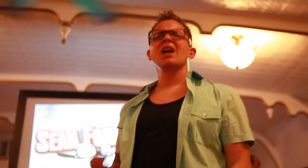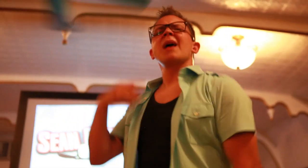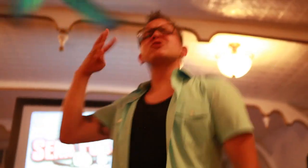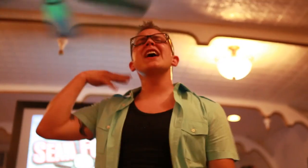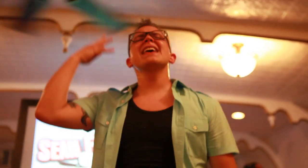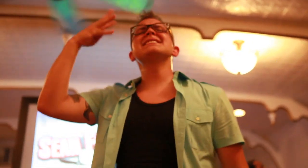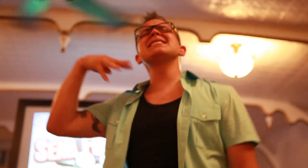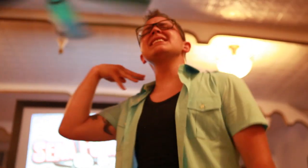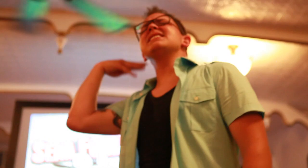I'm CRAZY